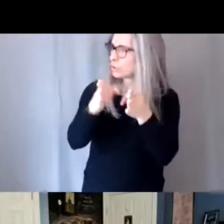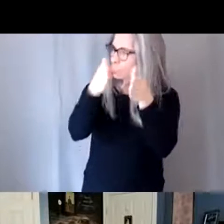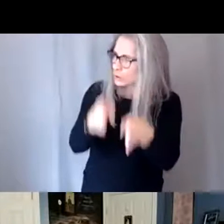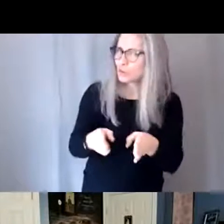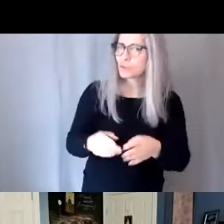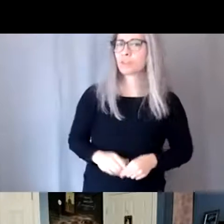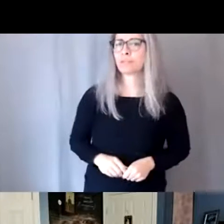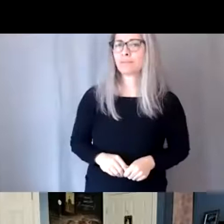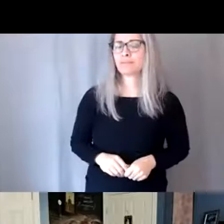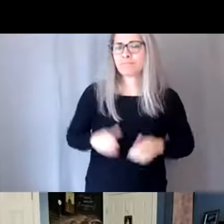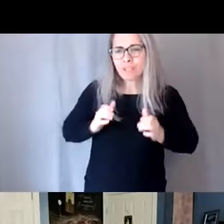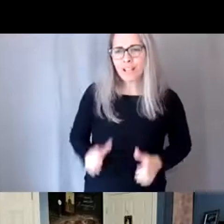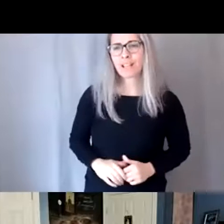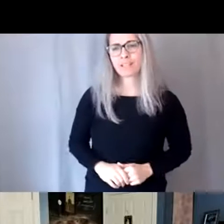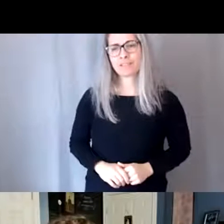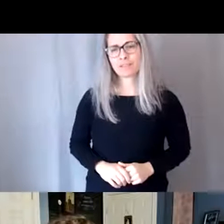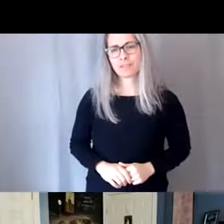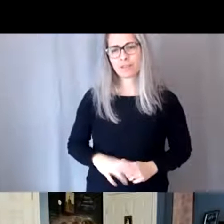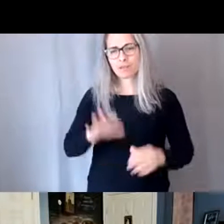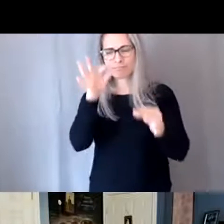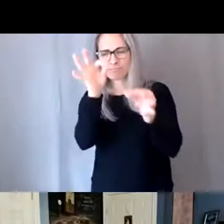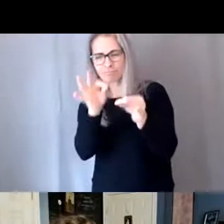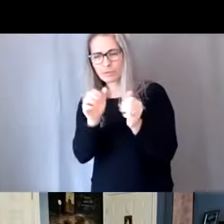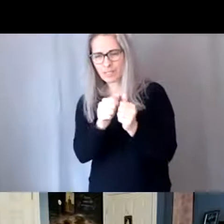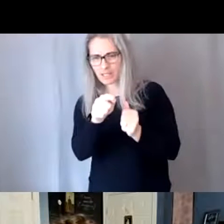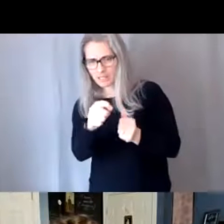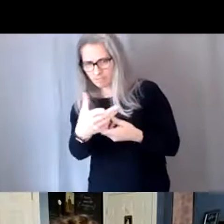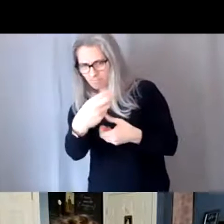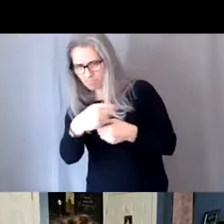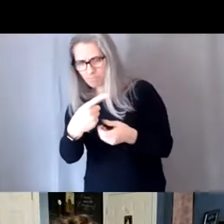is client defined or defined with input from clients